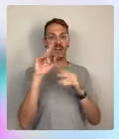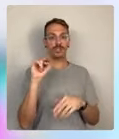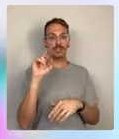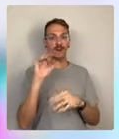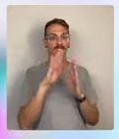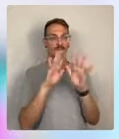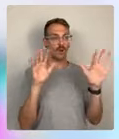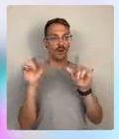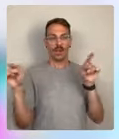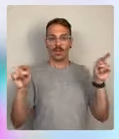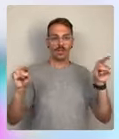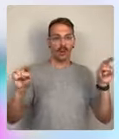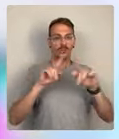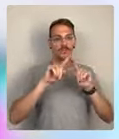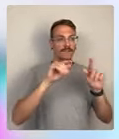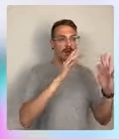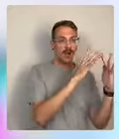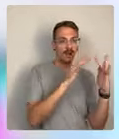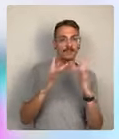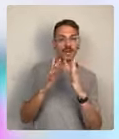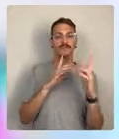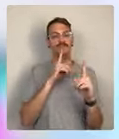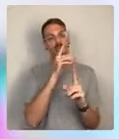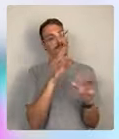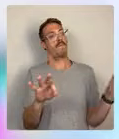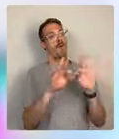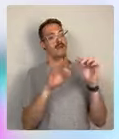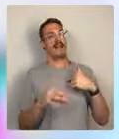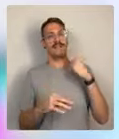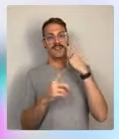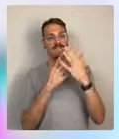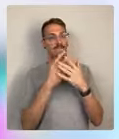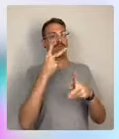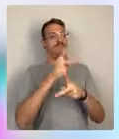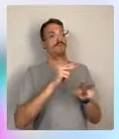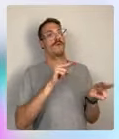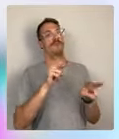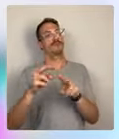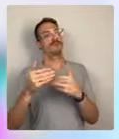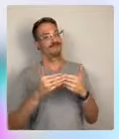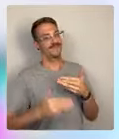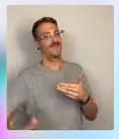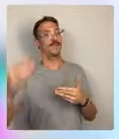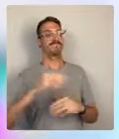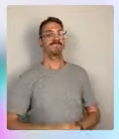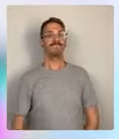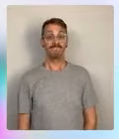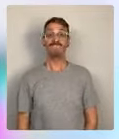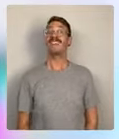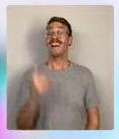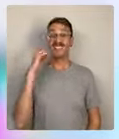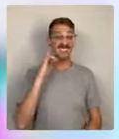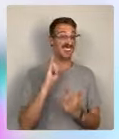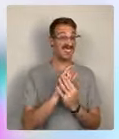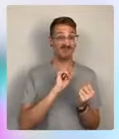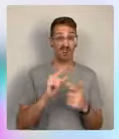And so that thought of like having that nuance of those different contexts, I think is super important as we think about moderation moving forward.